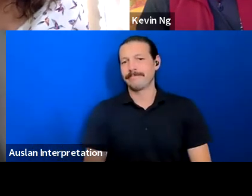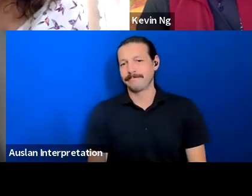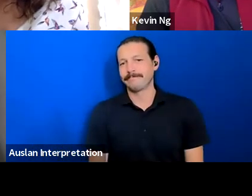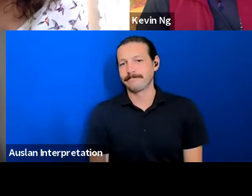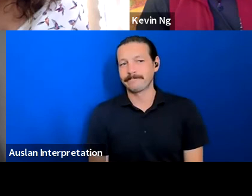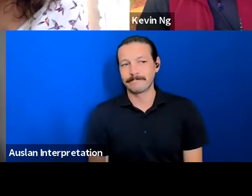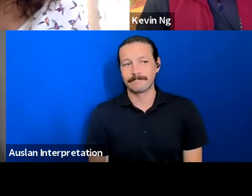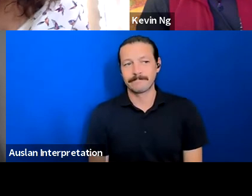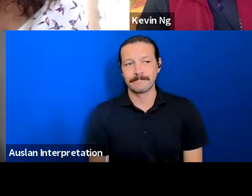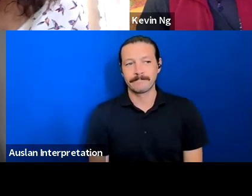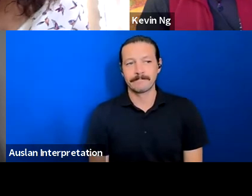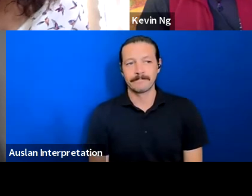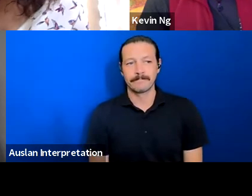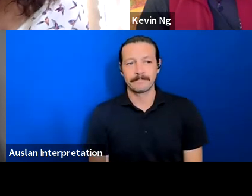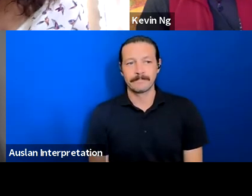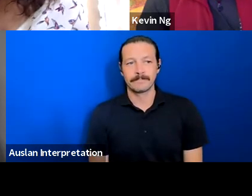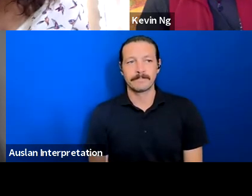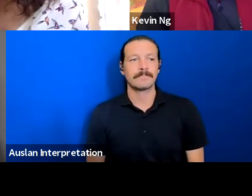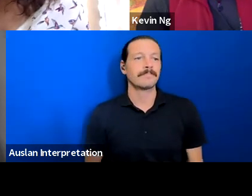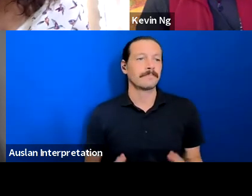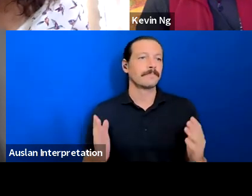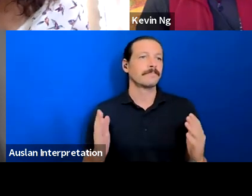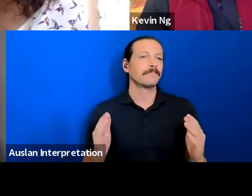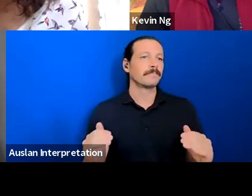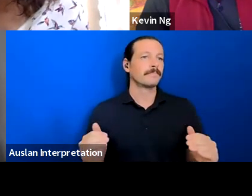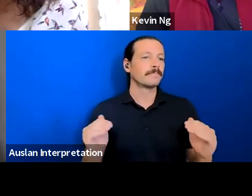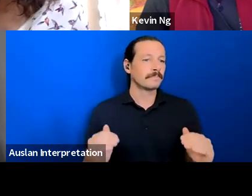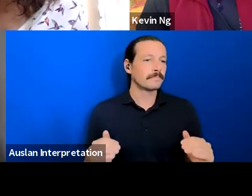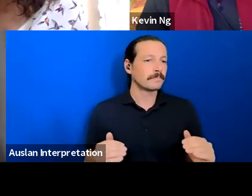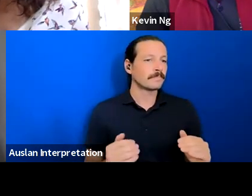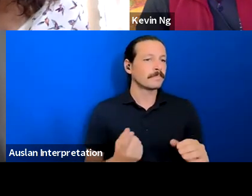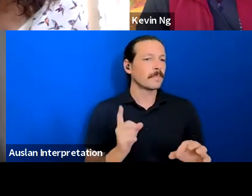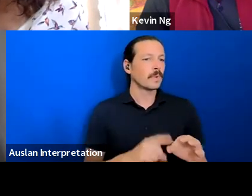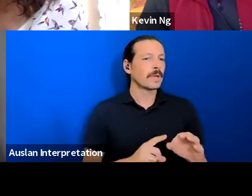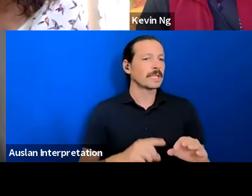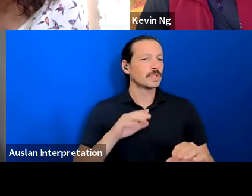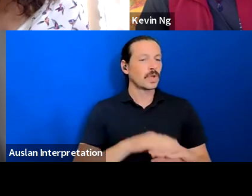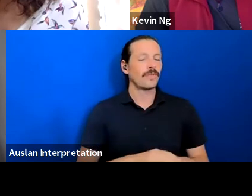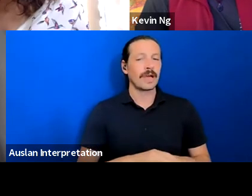There is a question about what percentage of peer applications received is likely to be approved to